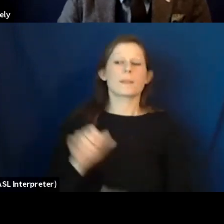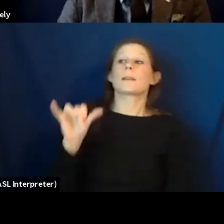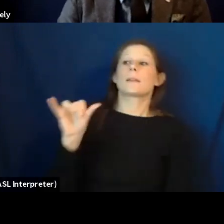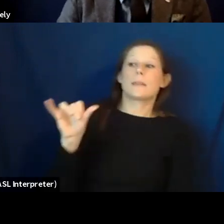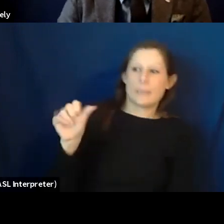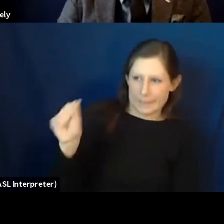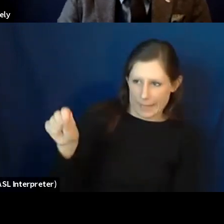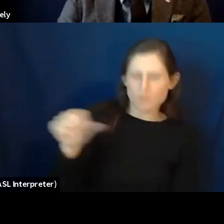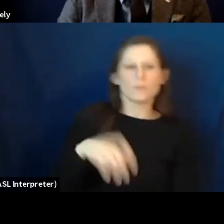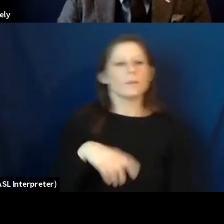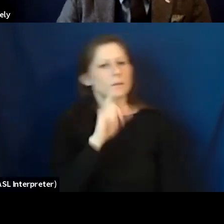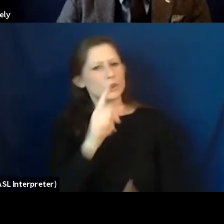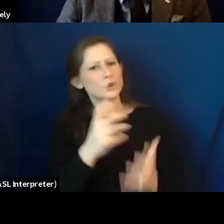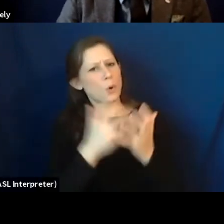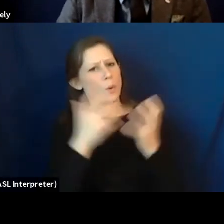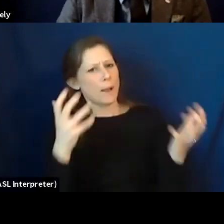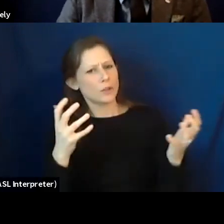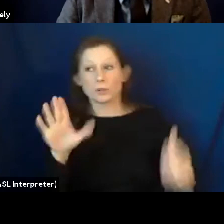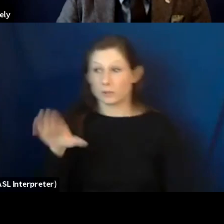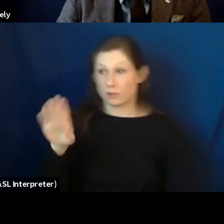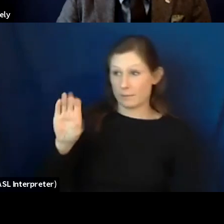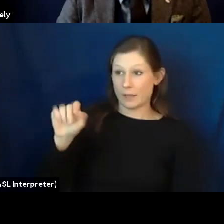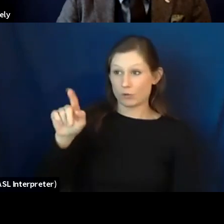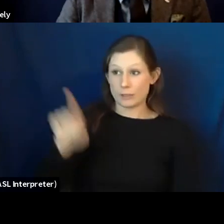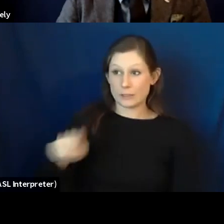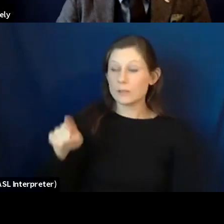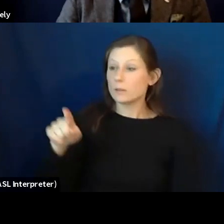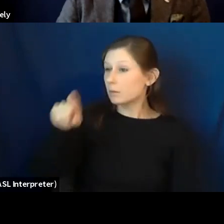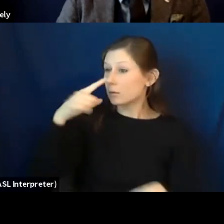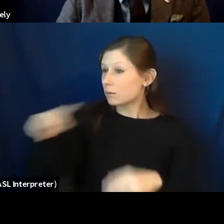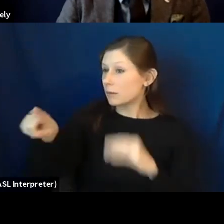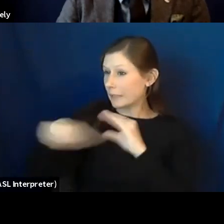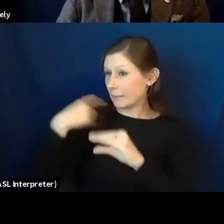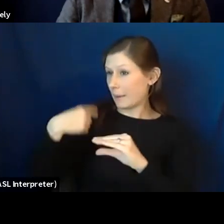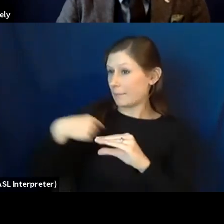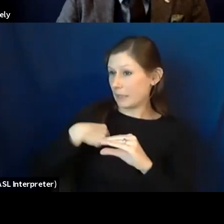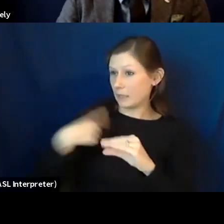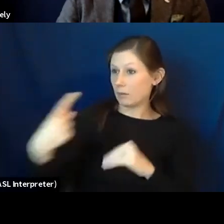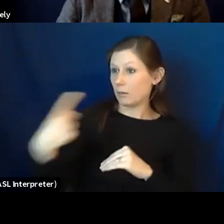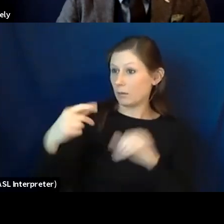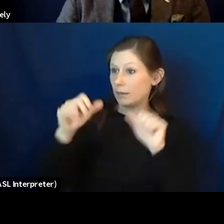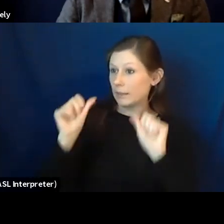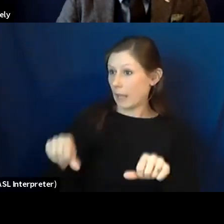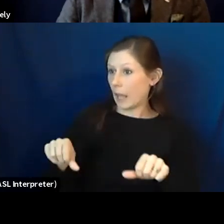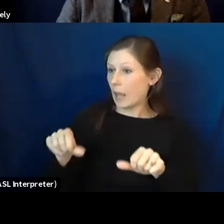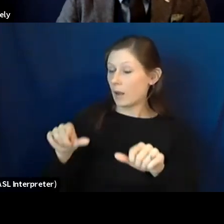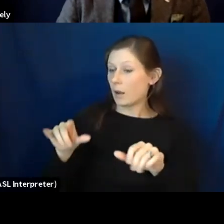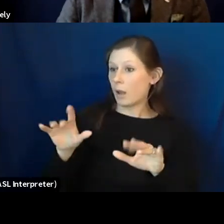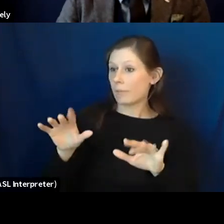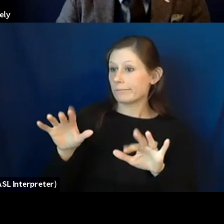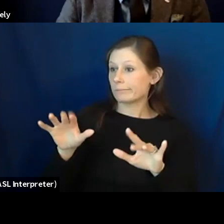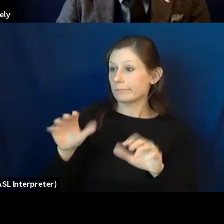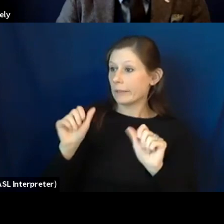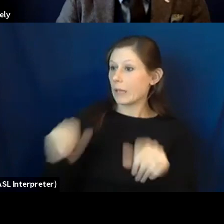so much beatrice if you would email me um we can have uh a more in-depth conversation